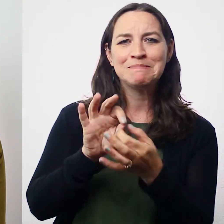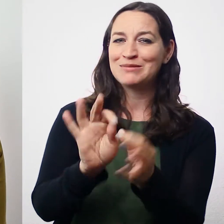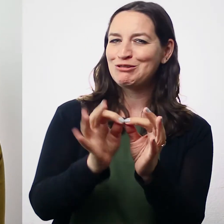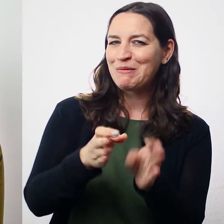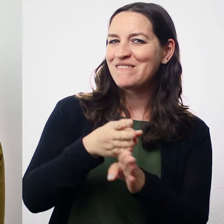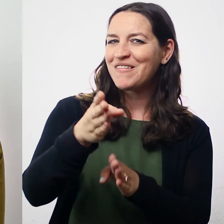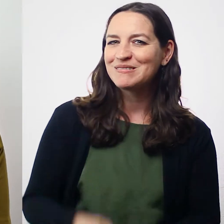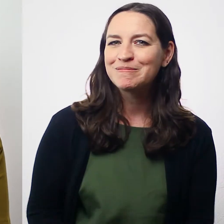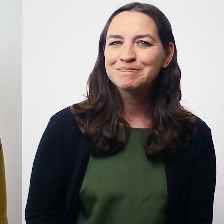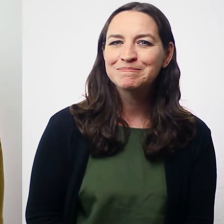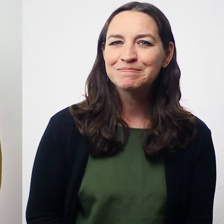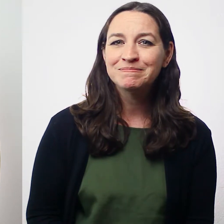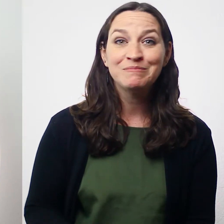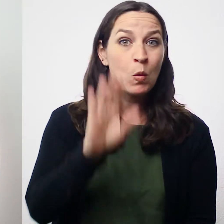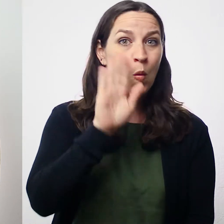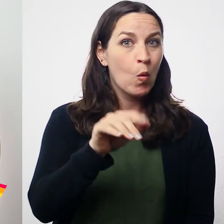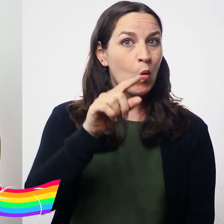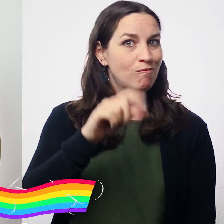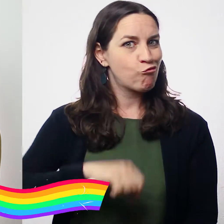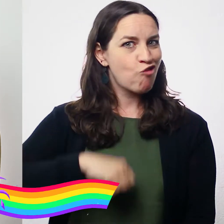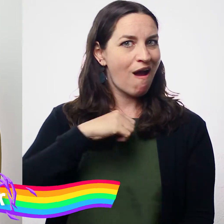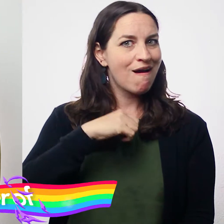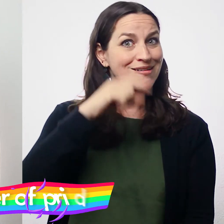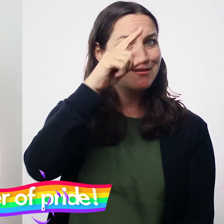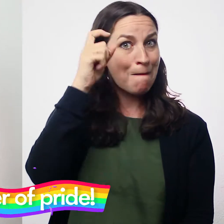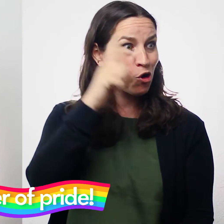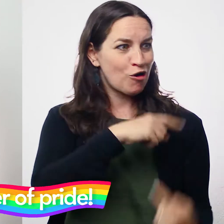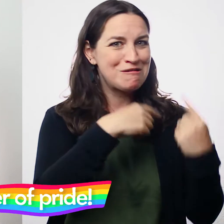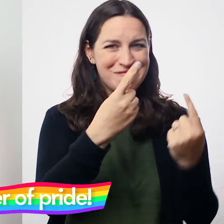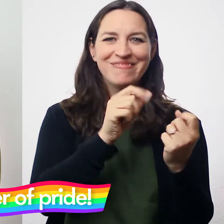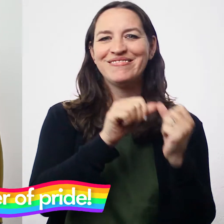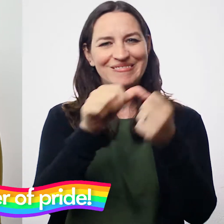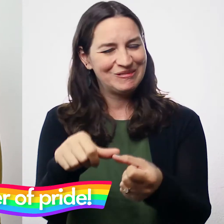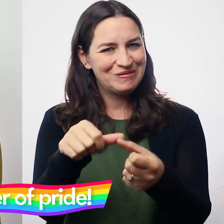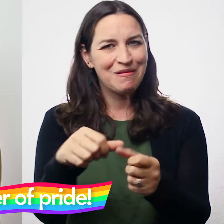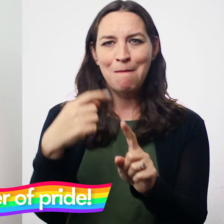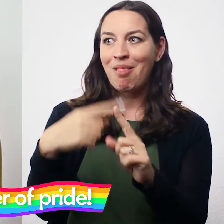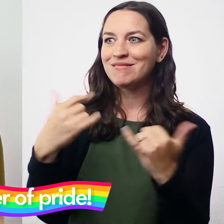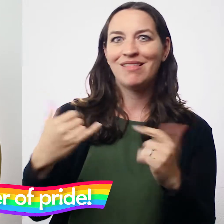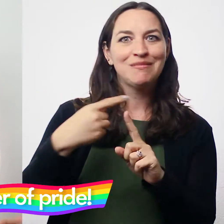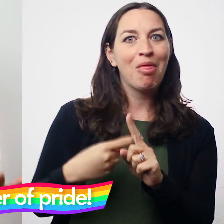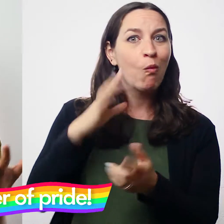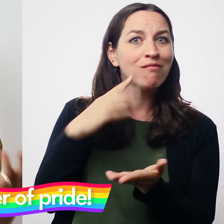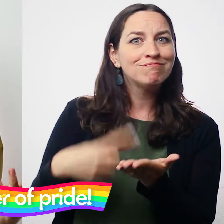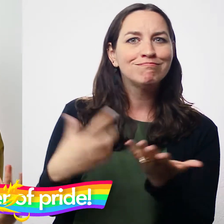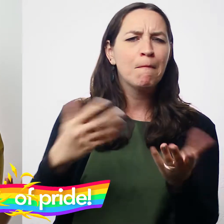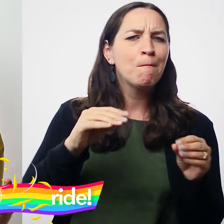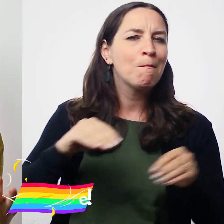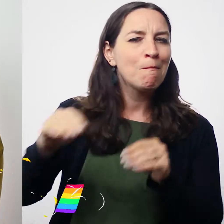and beyond. We are continuing our pride summer and we are moving into a topic of movement this month.